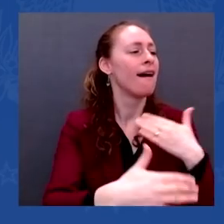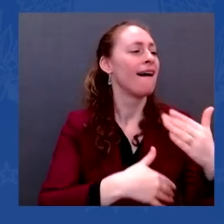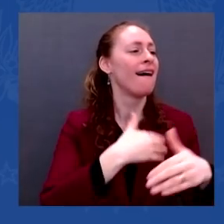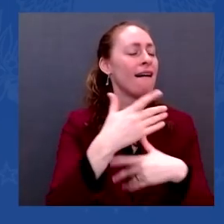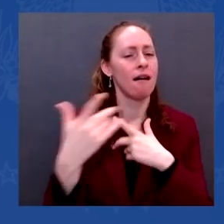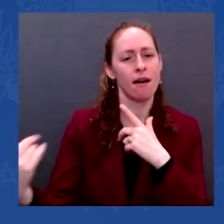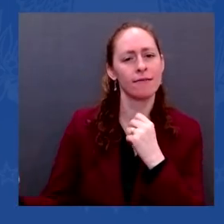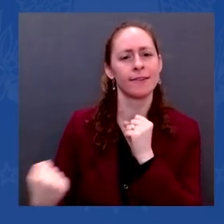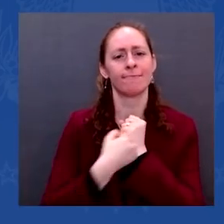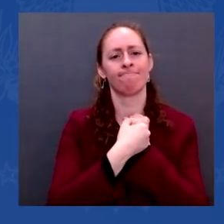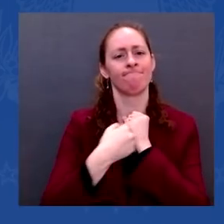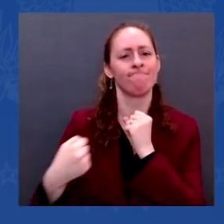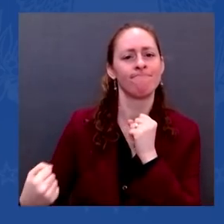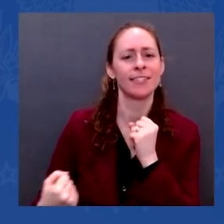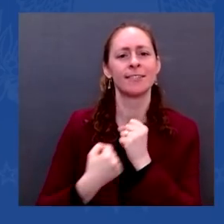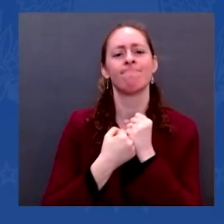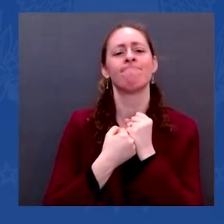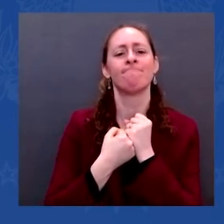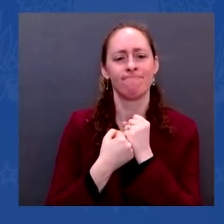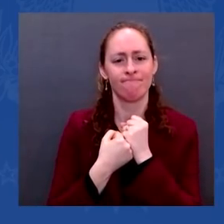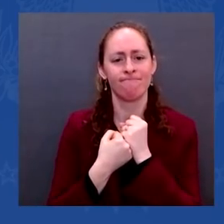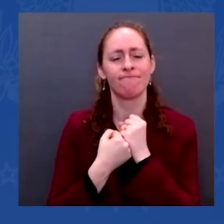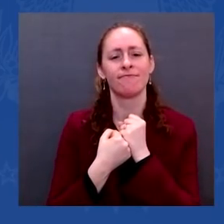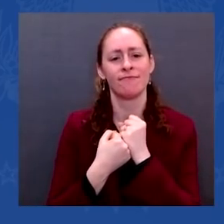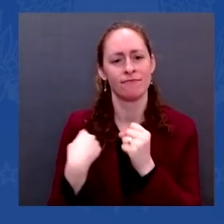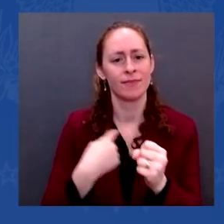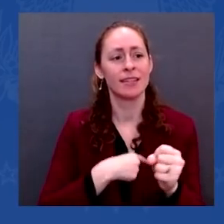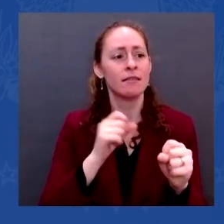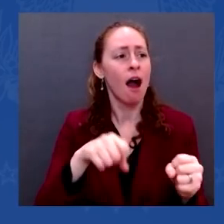You know, last March, I paid a visit to a food bank in Nevada,